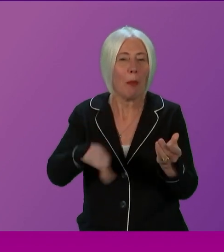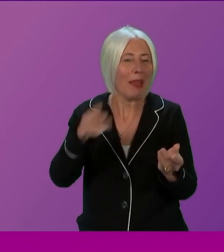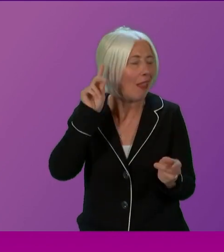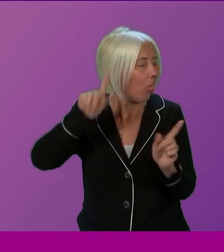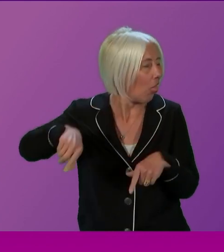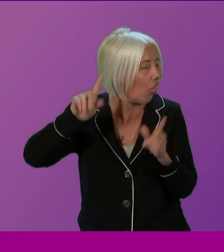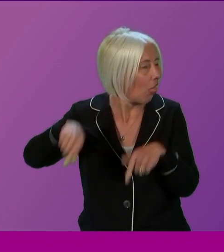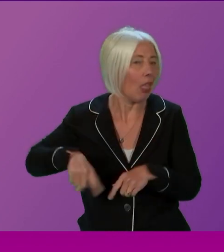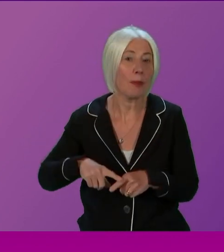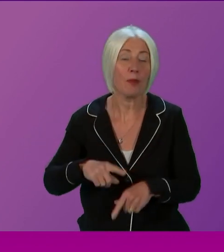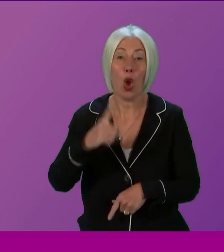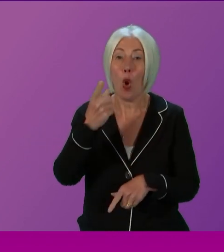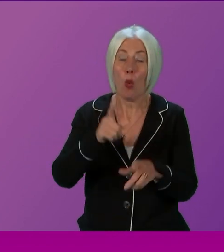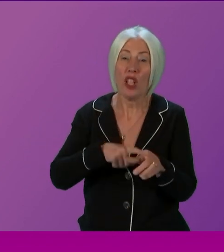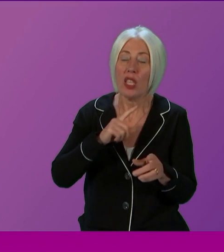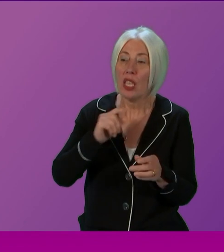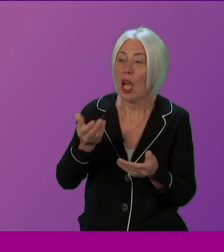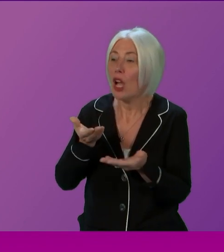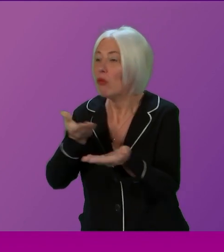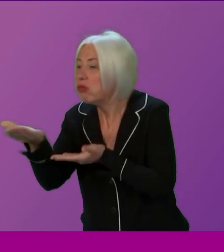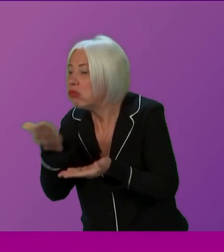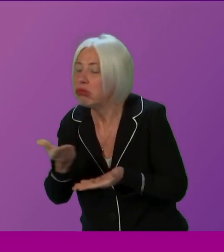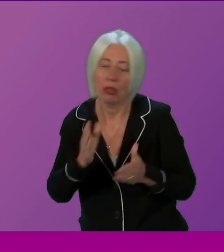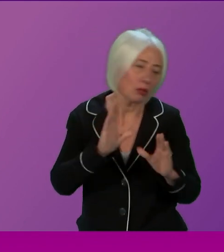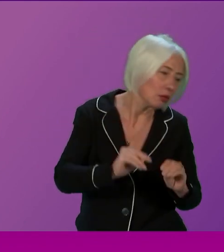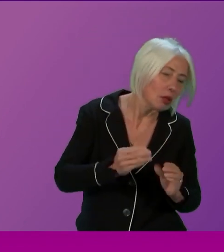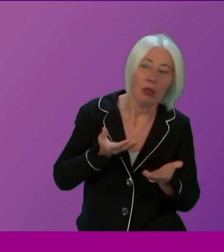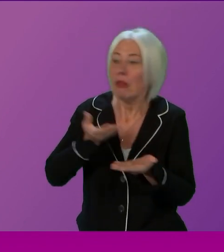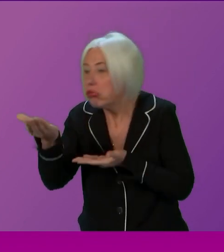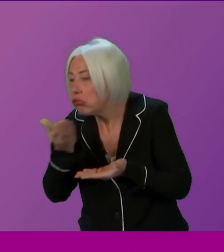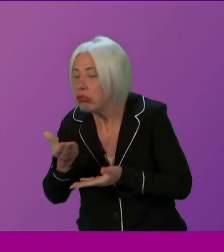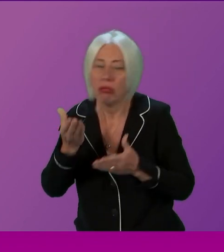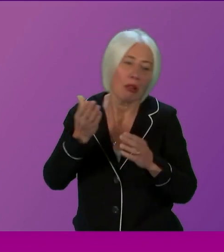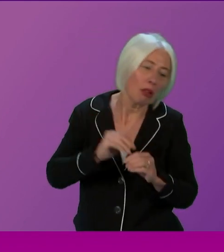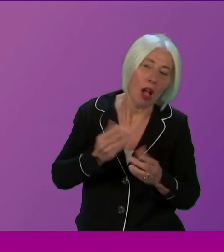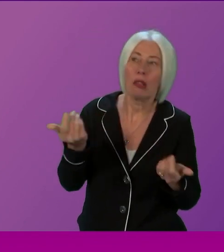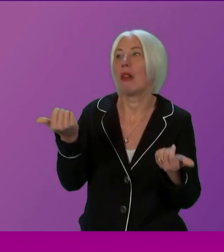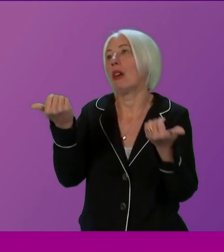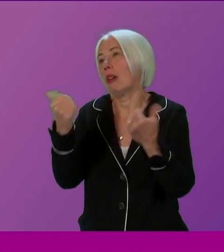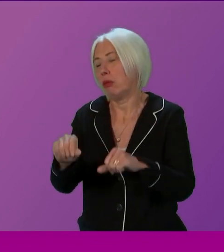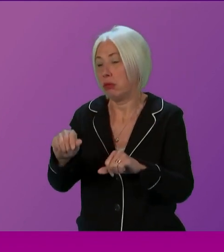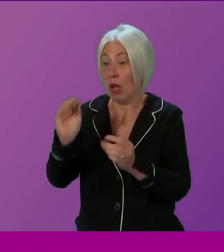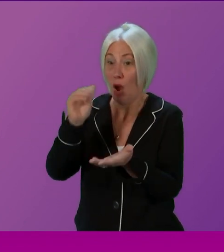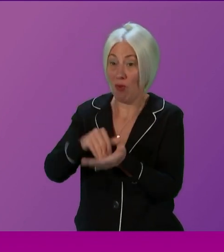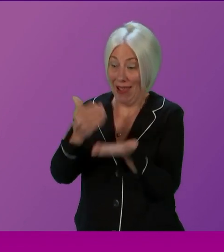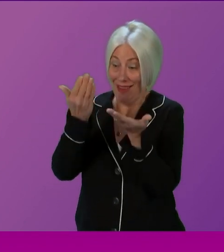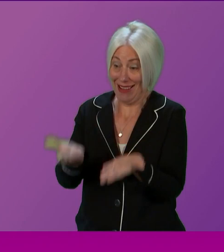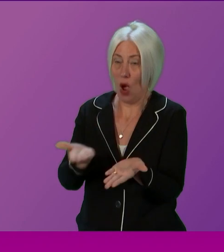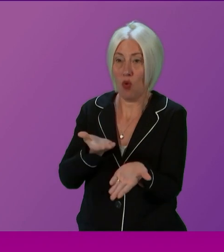of on-off negotiations even to get to this point, and damaging disruption. Would Nicola Sturgeon not